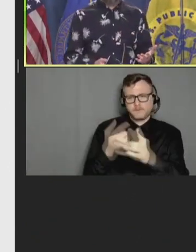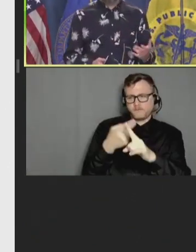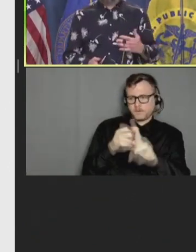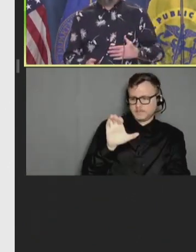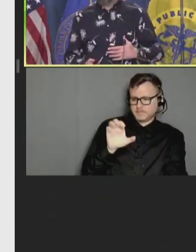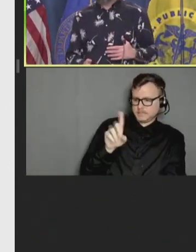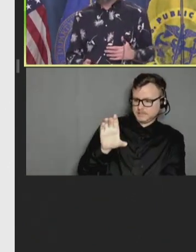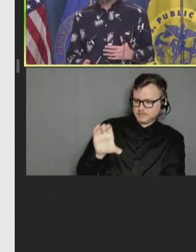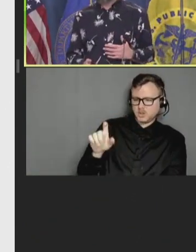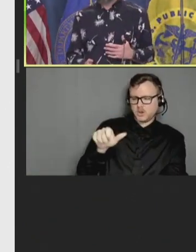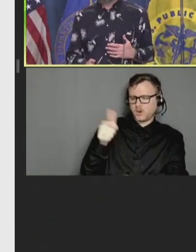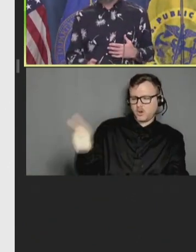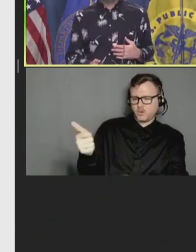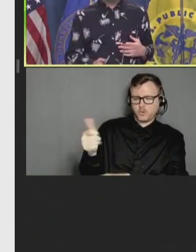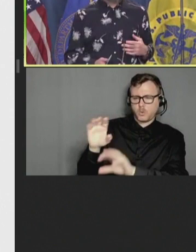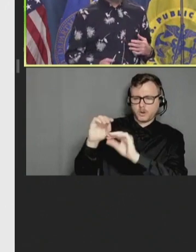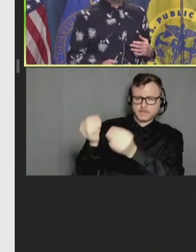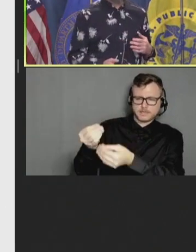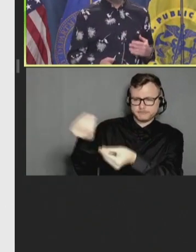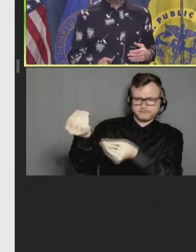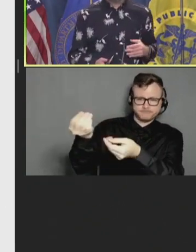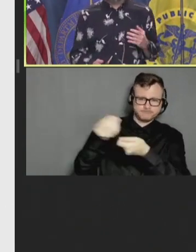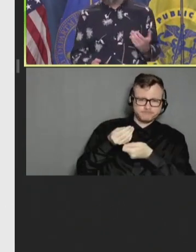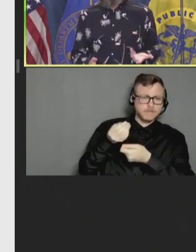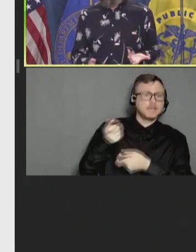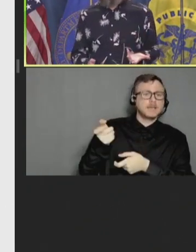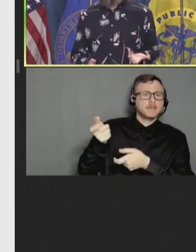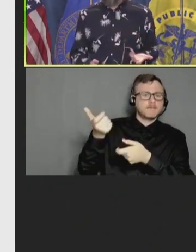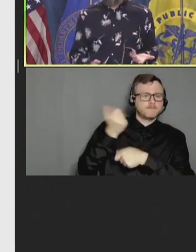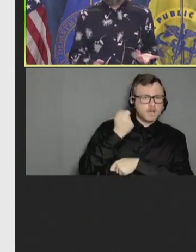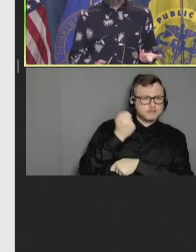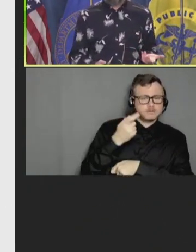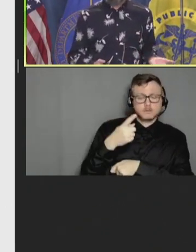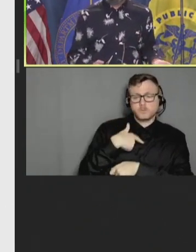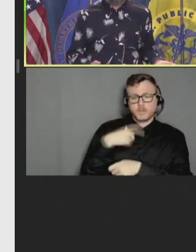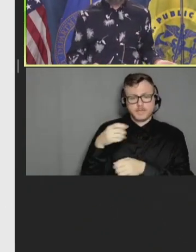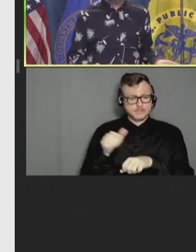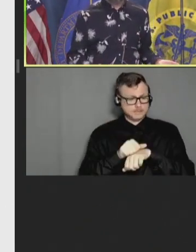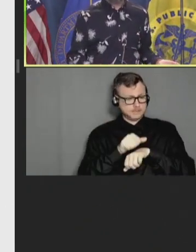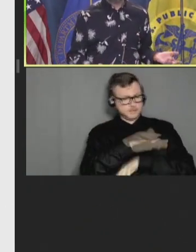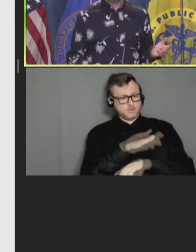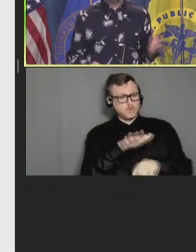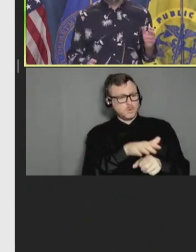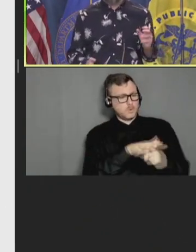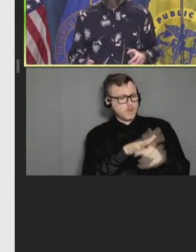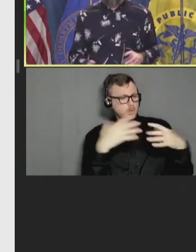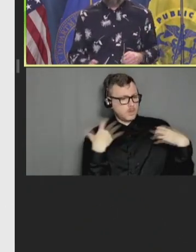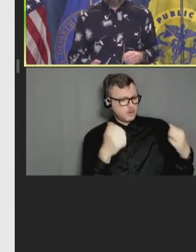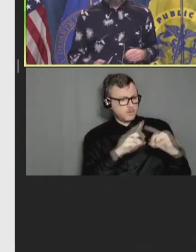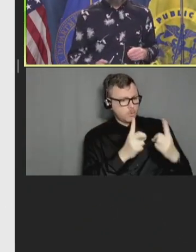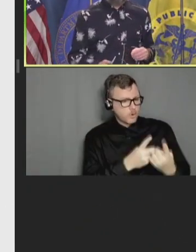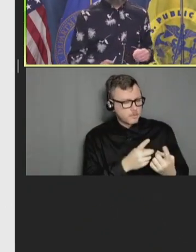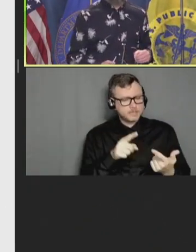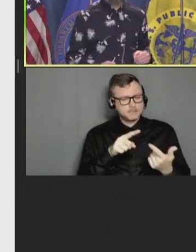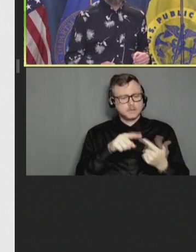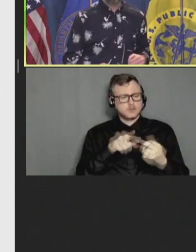other organizations. And then we transmit those funds to local health departments and cities to